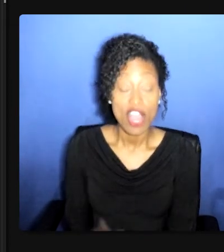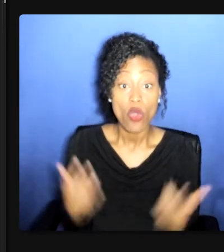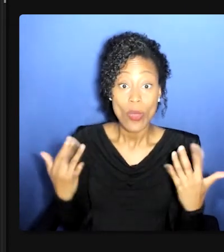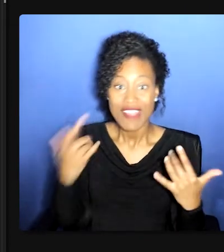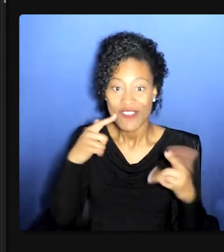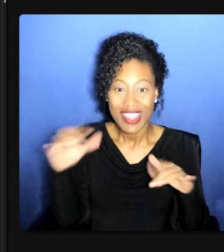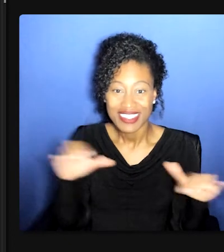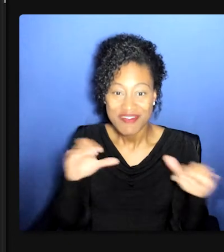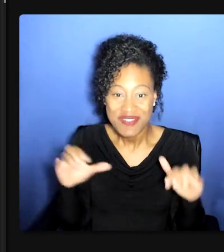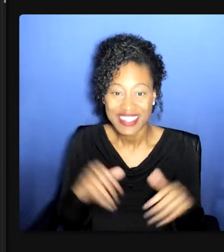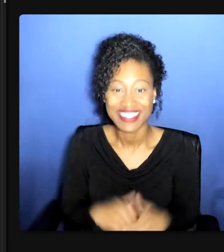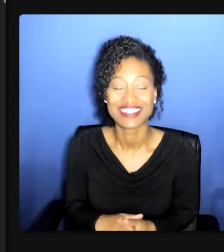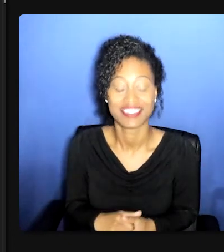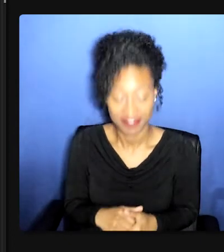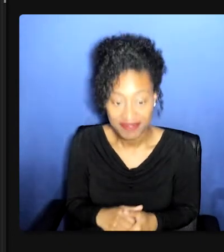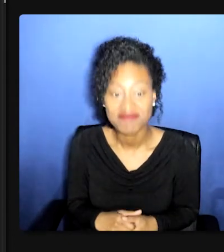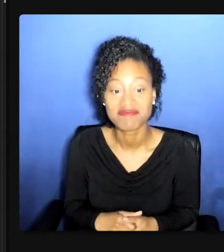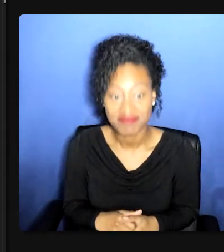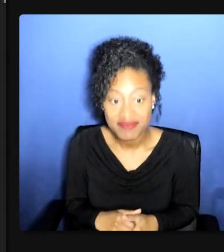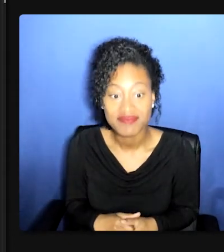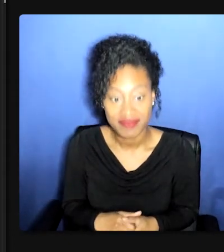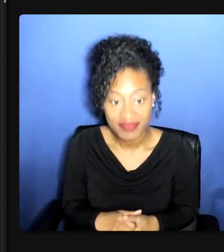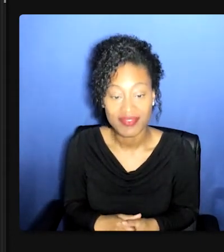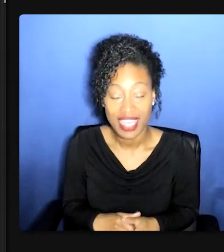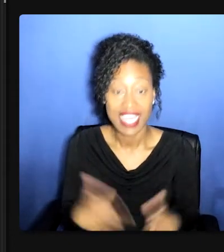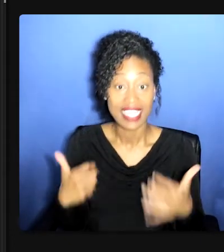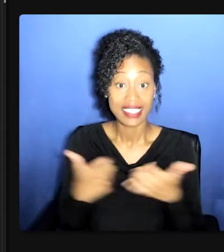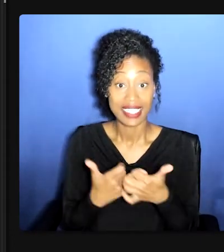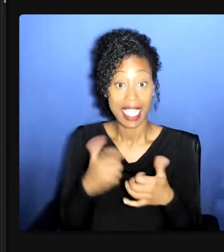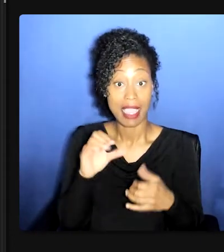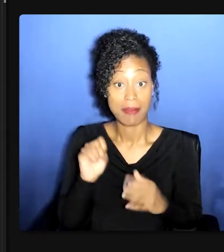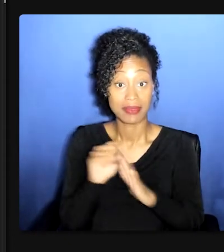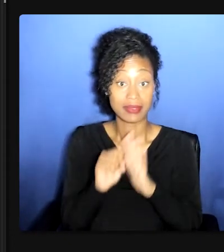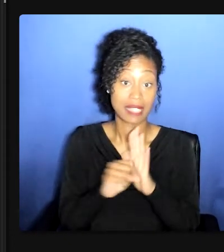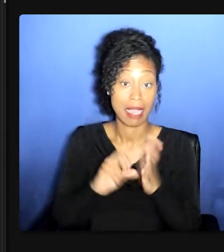We're waiting for activity --game state is active.